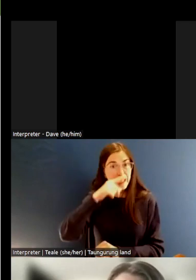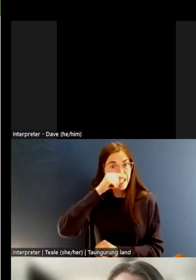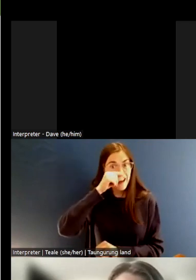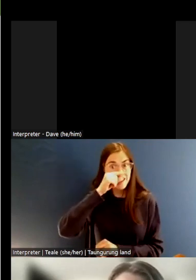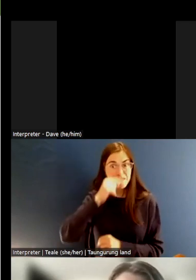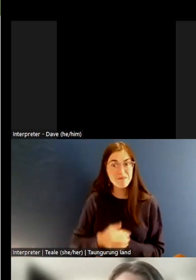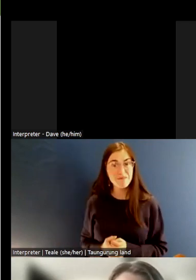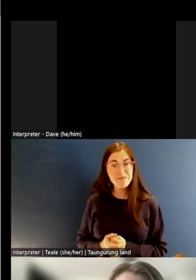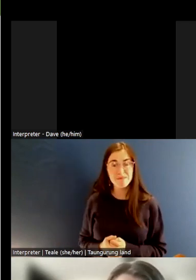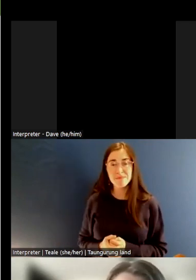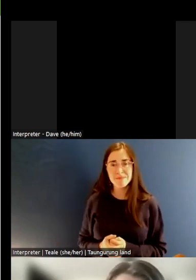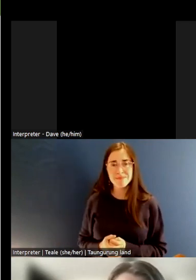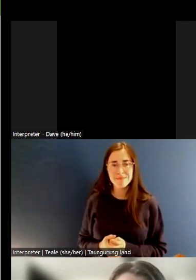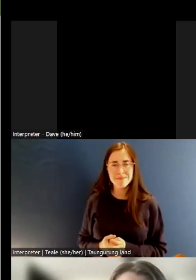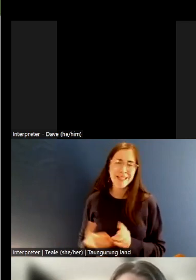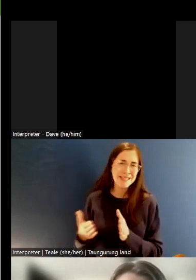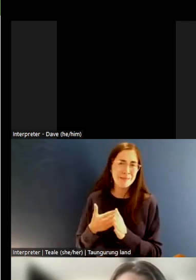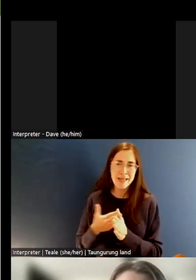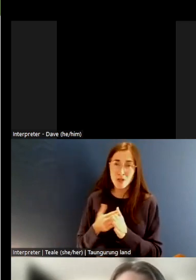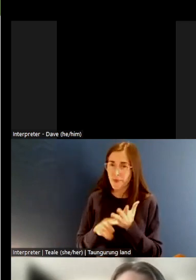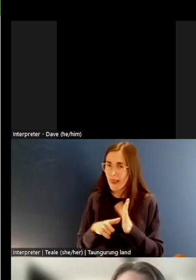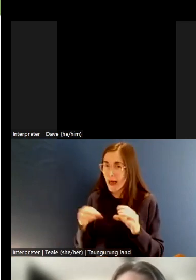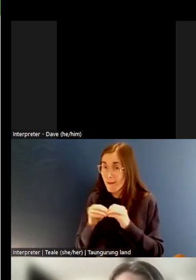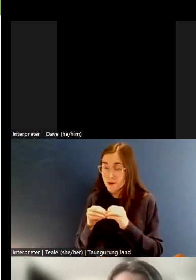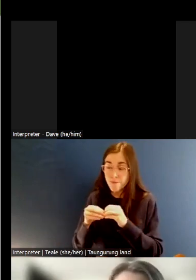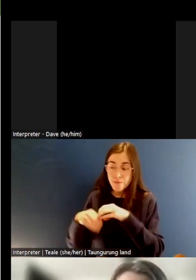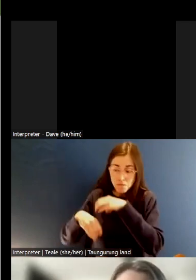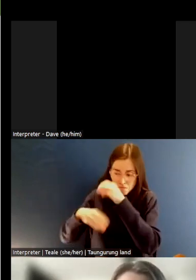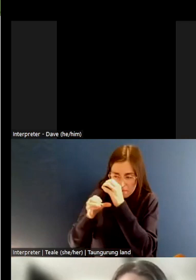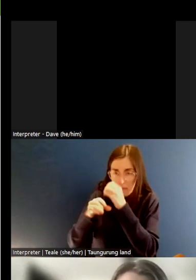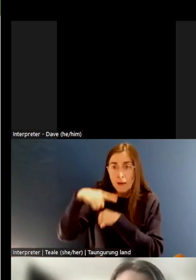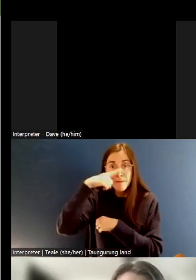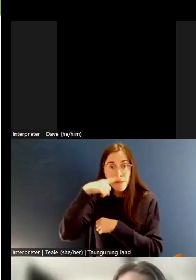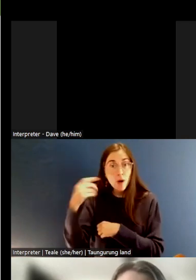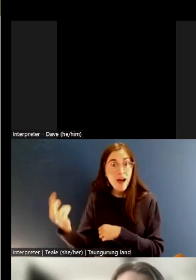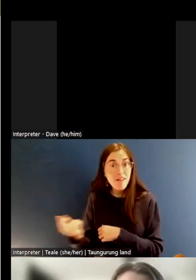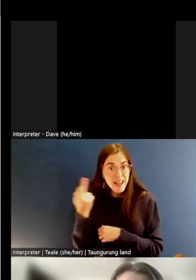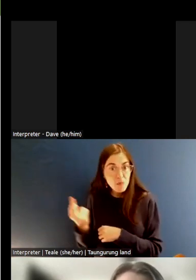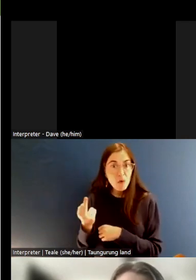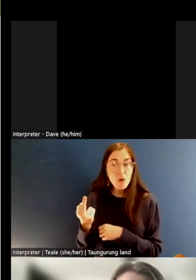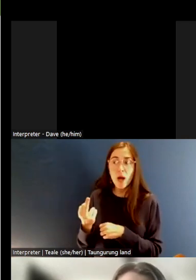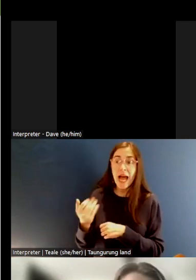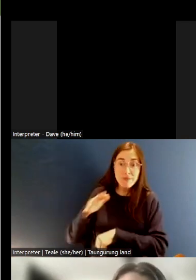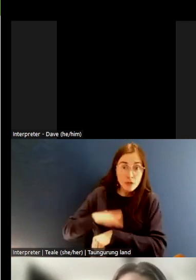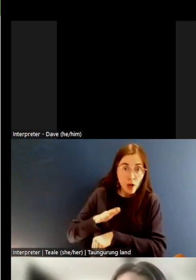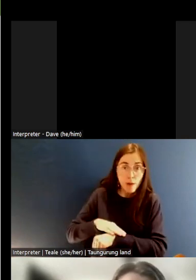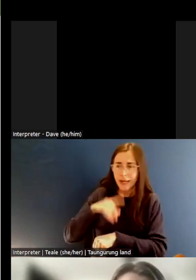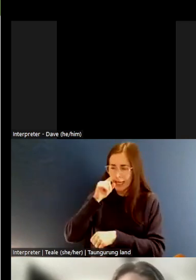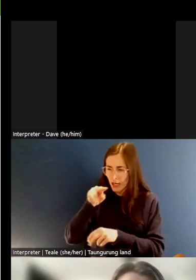depending on lab capacity really. And that's people to interpret the results can be a turnaround time